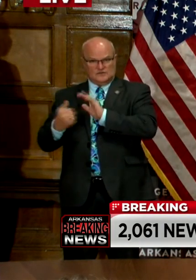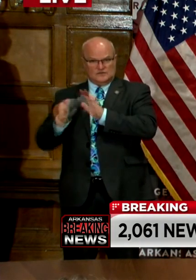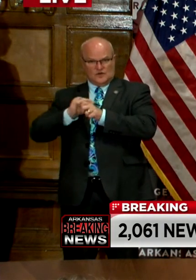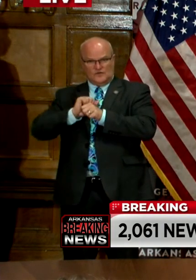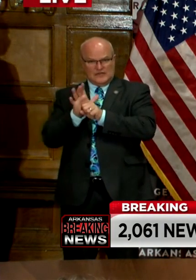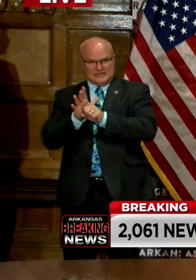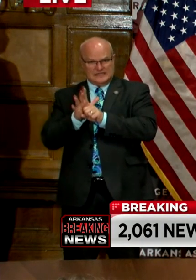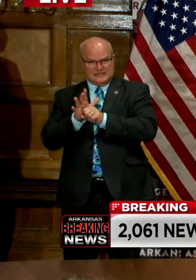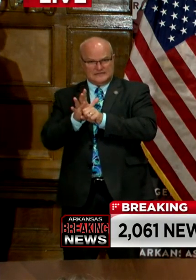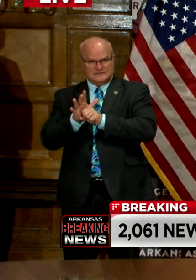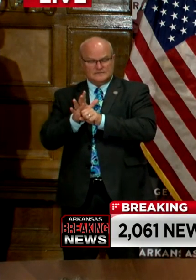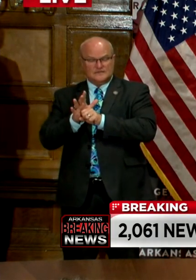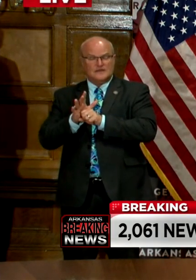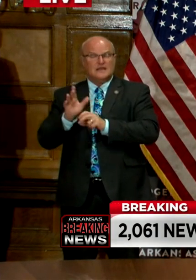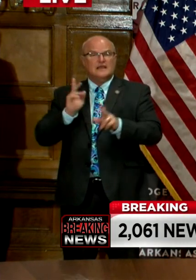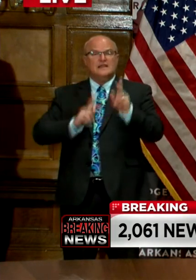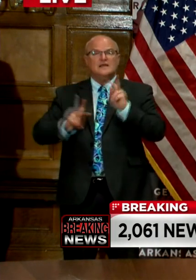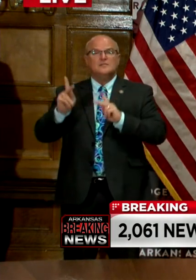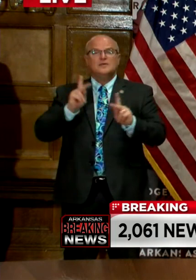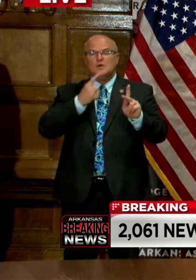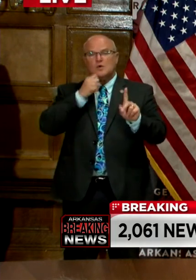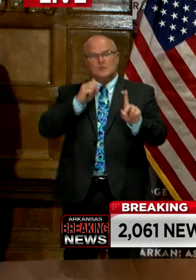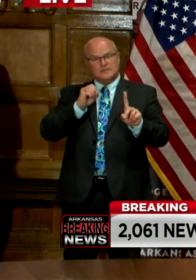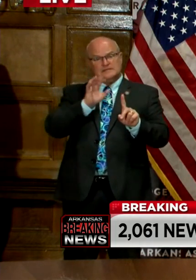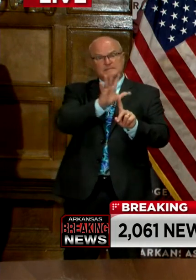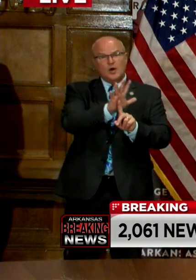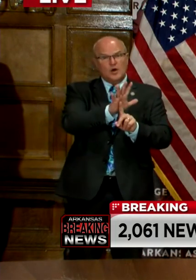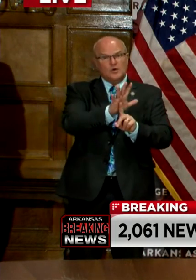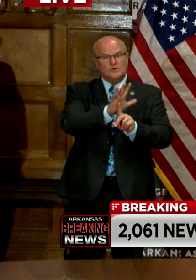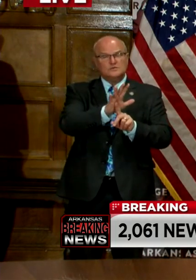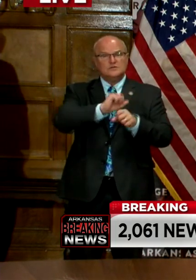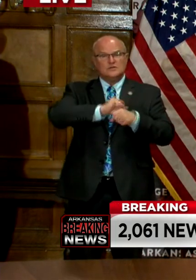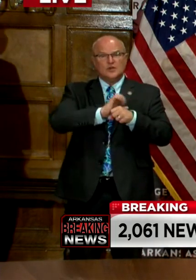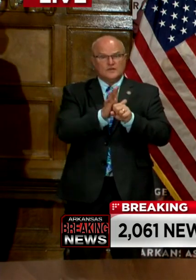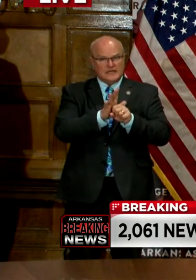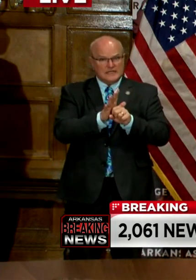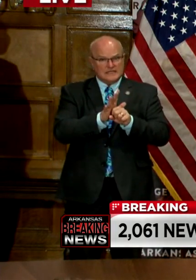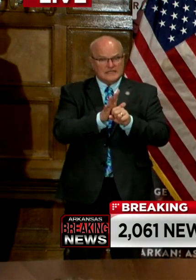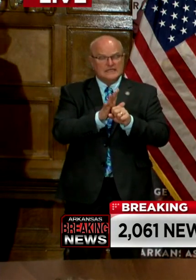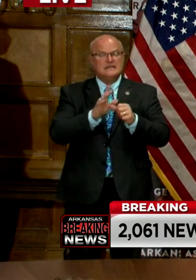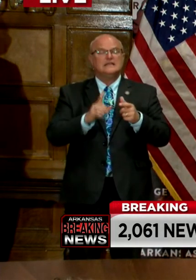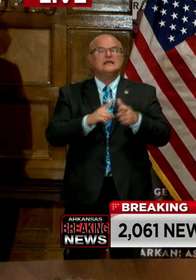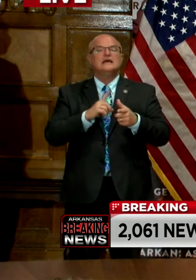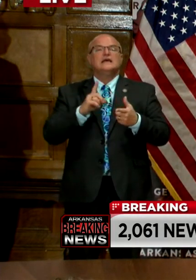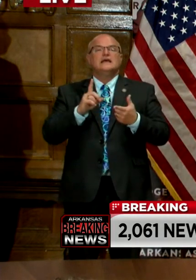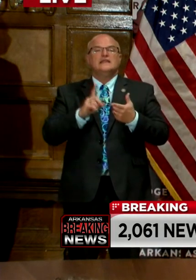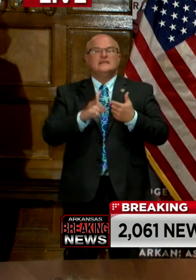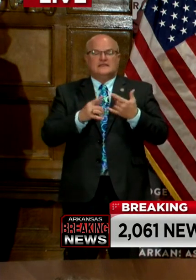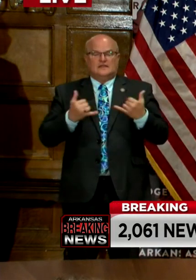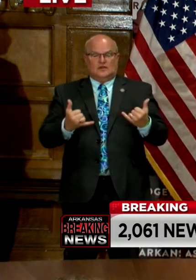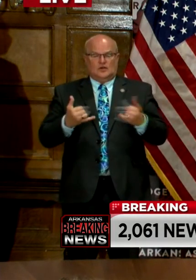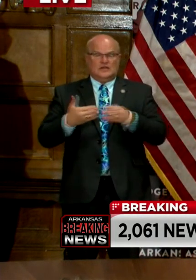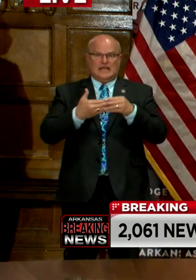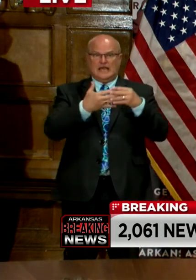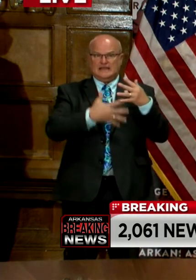HOME AND IN ISOLATION FOR TEN DAYS AFTER DIAGNOSIS OF COVID-19.